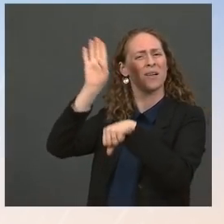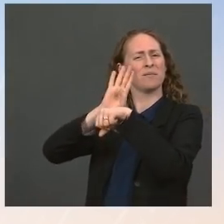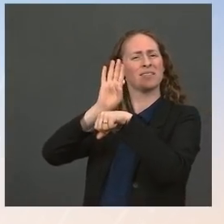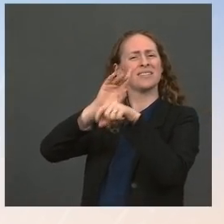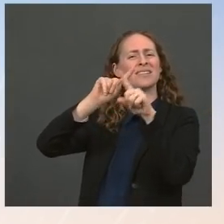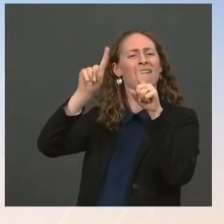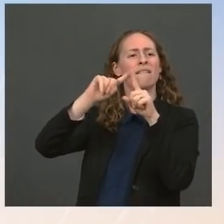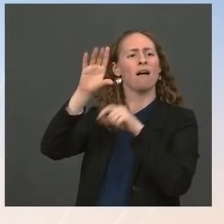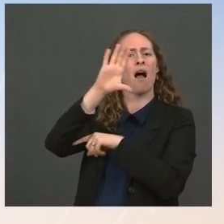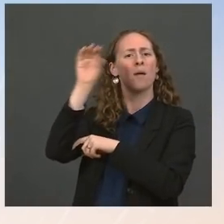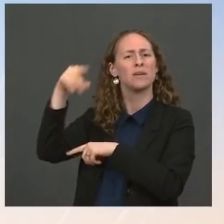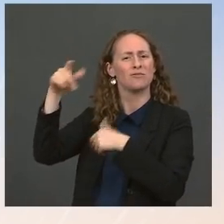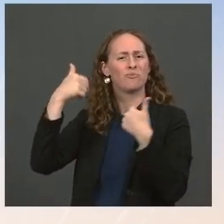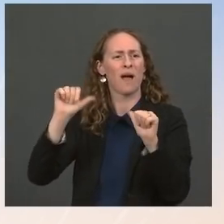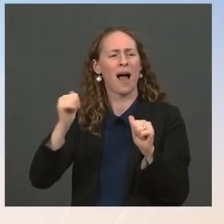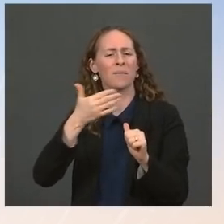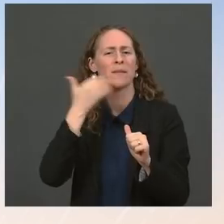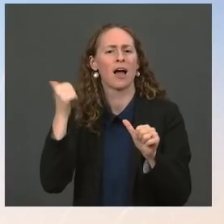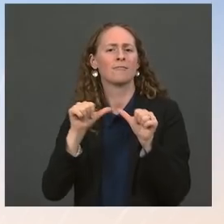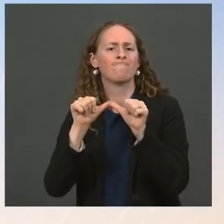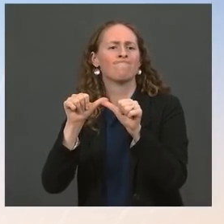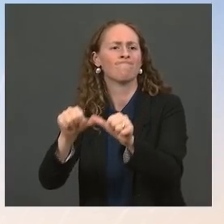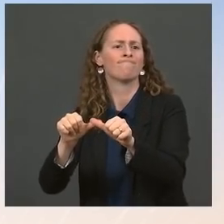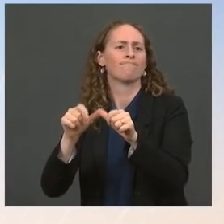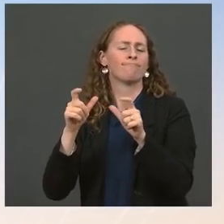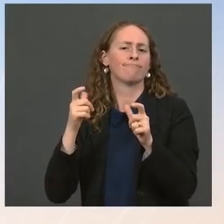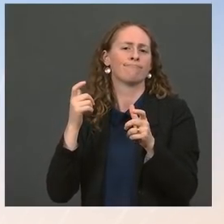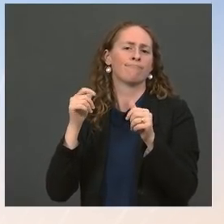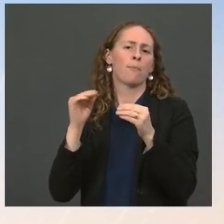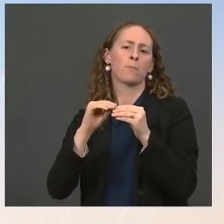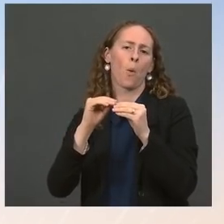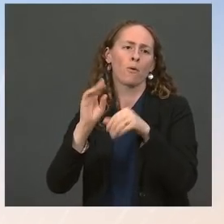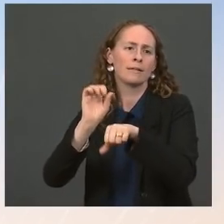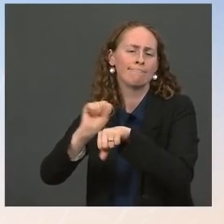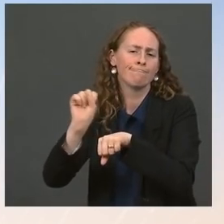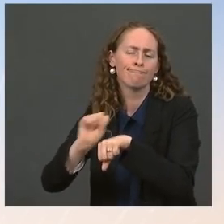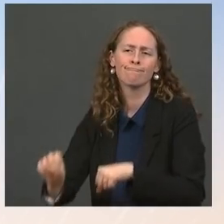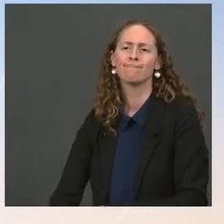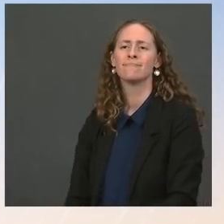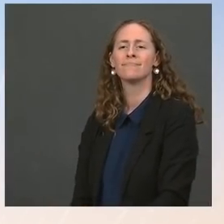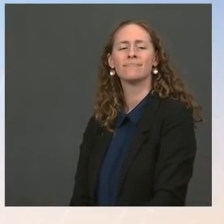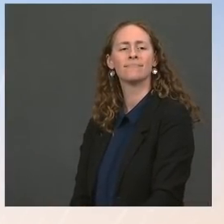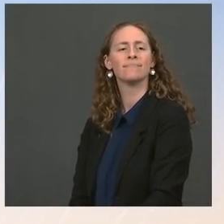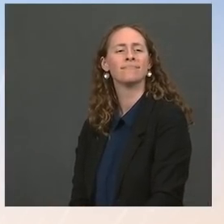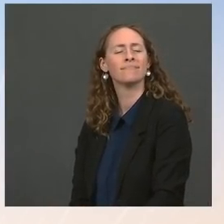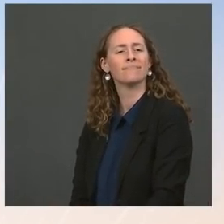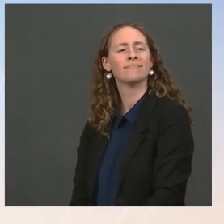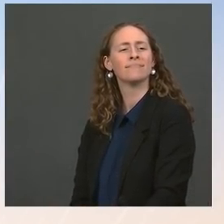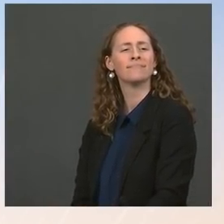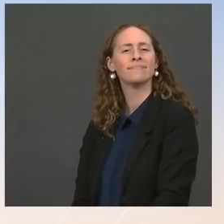as they can to reduce these delays. The Press: And on the companies' aspect to this: There's just a few lines about what exactly Walmart